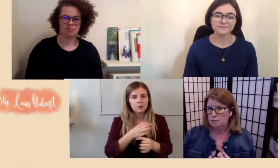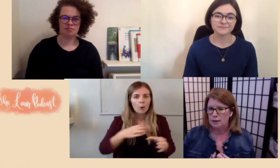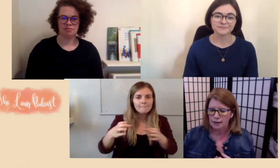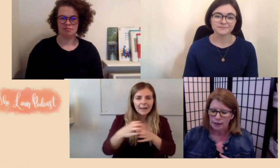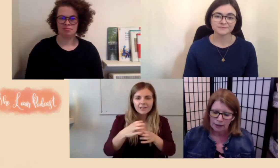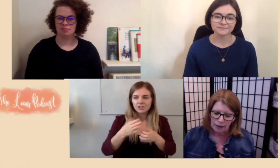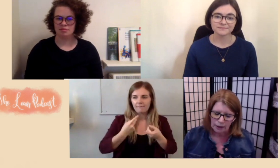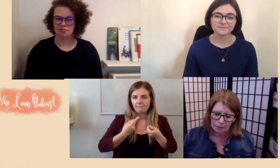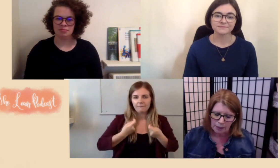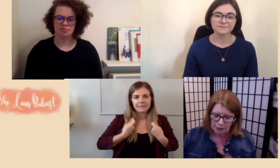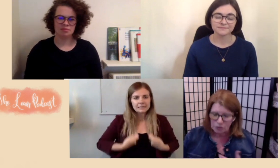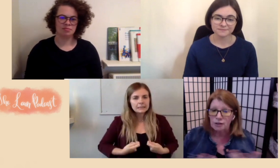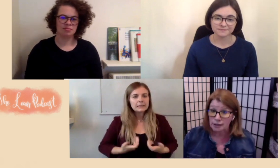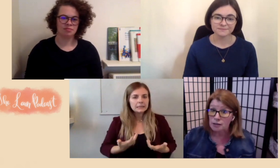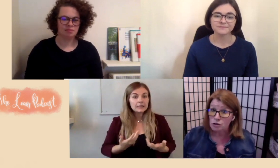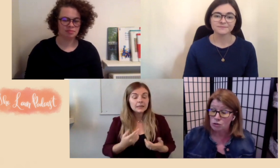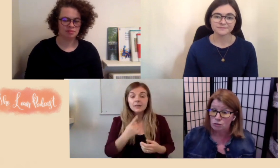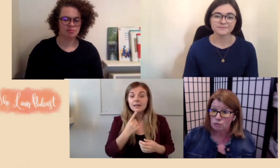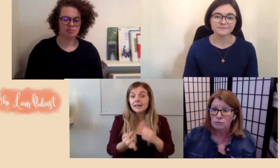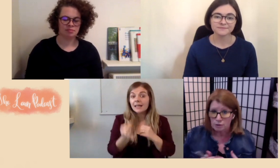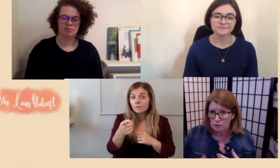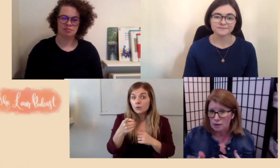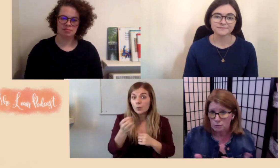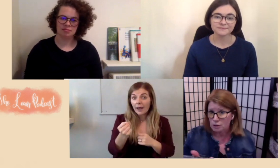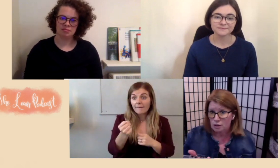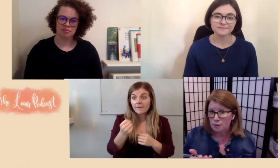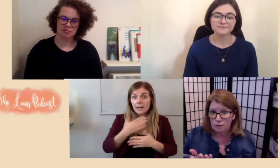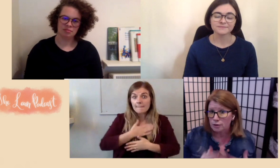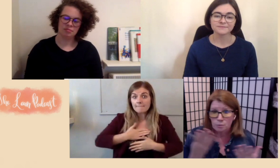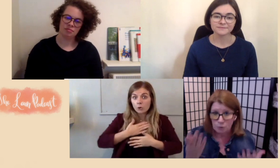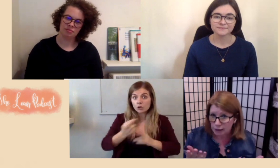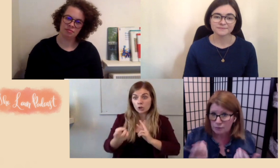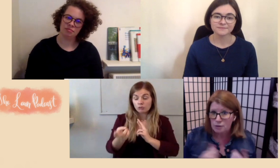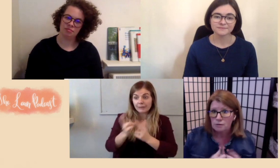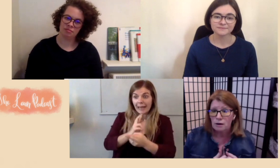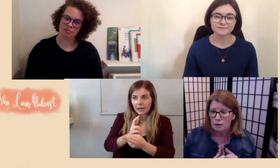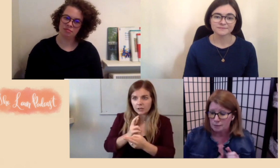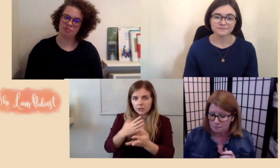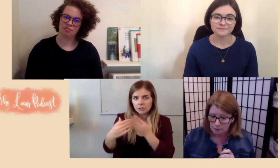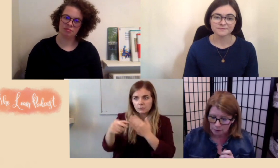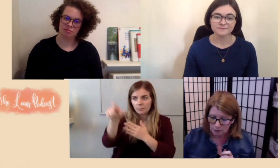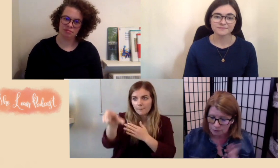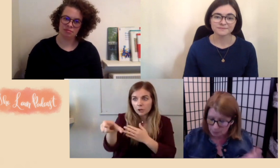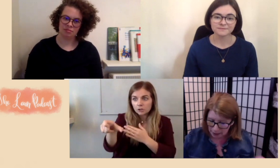you try to remind yourself that most people behave in reasonable ways, and there's likely a reason why their behavior,